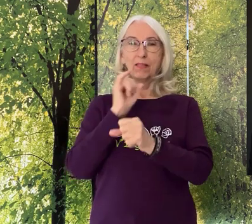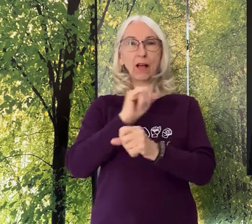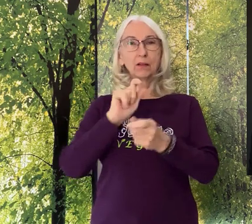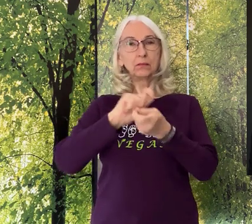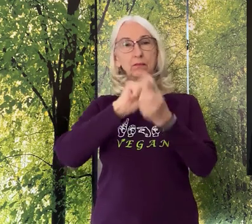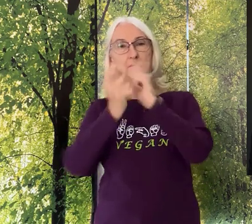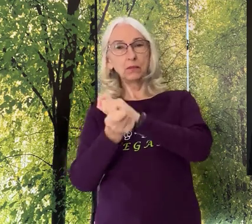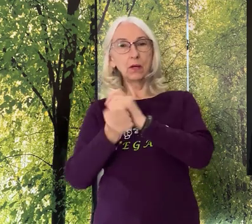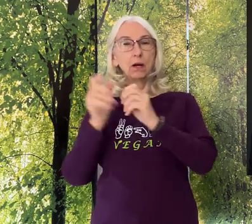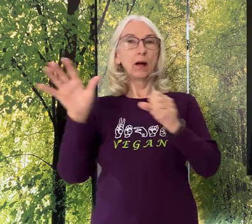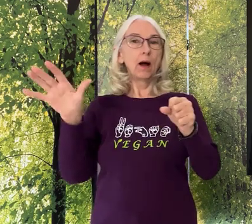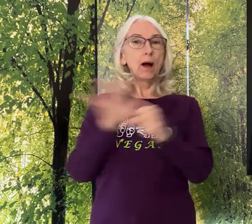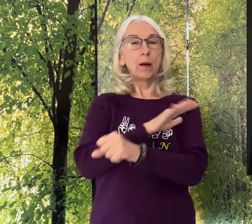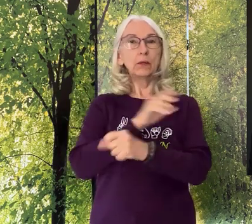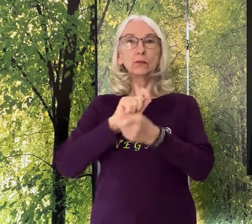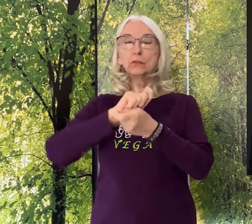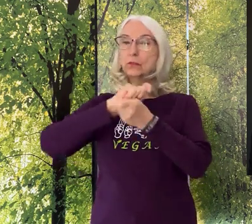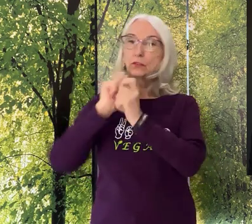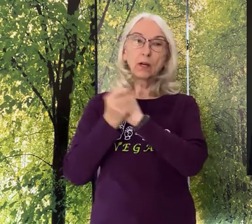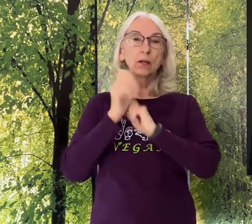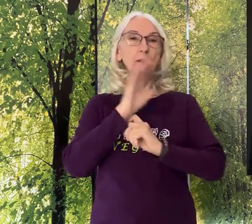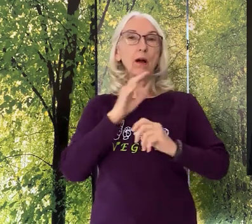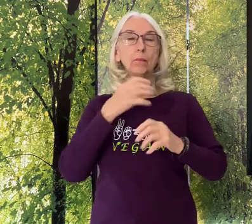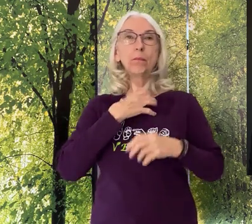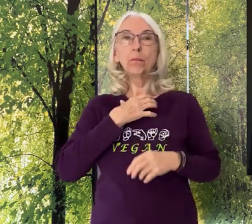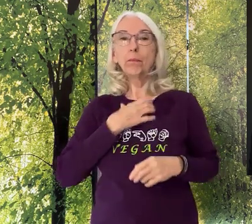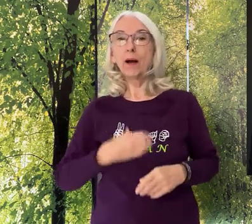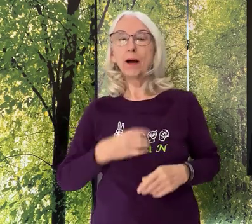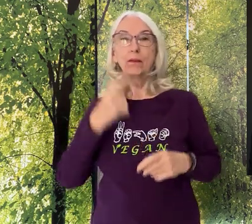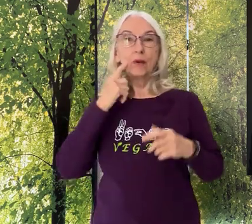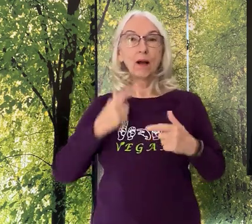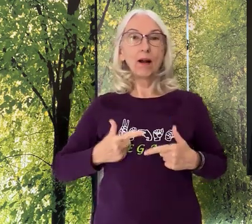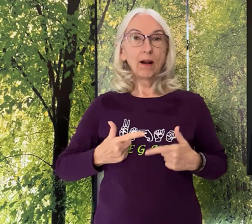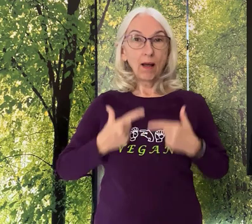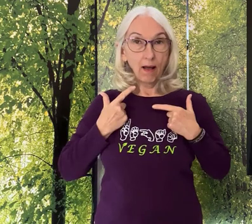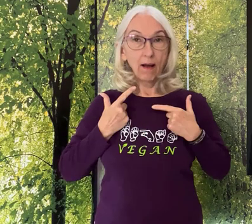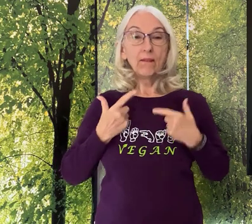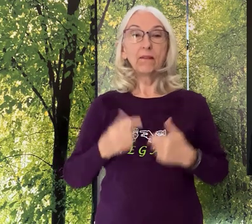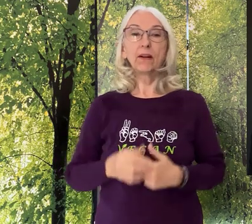the switch completely changed her passion for life.